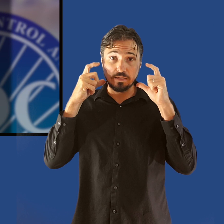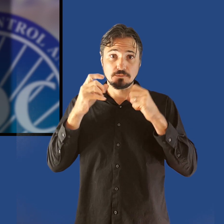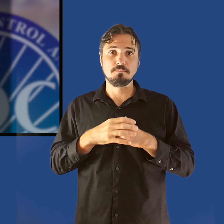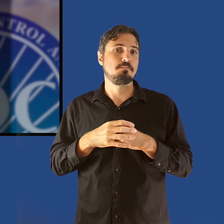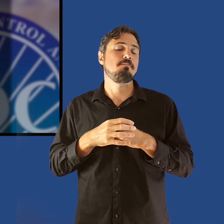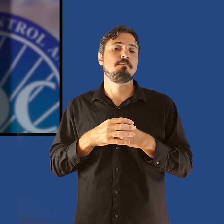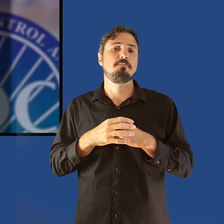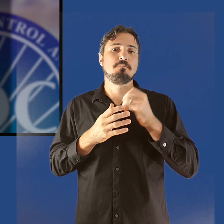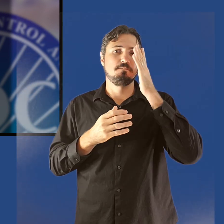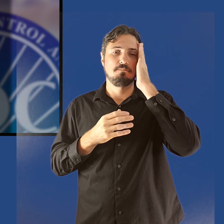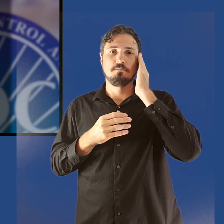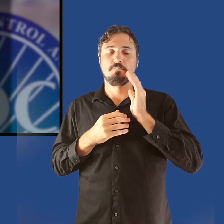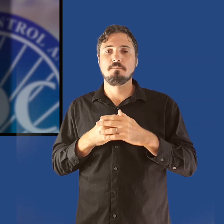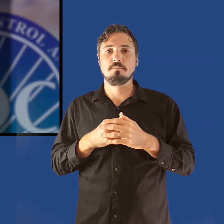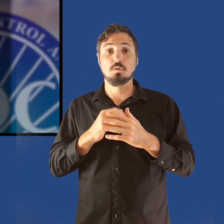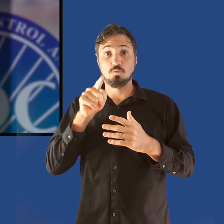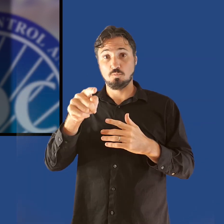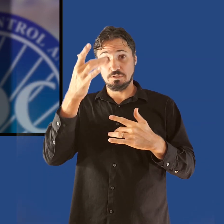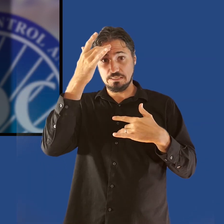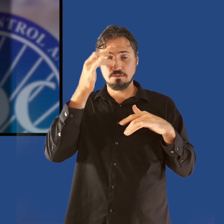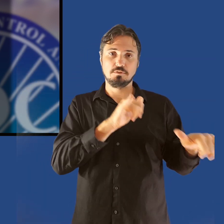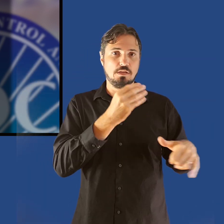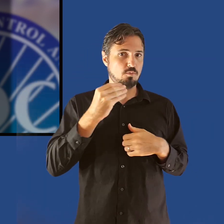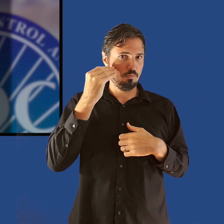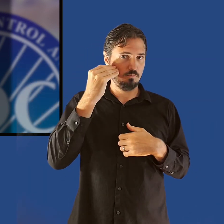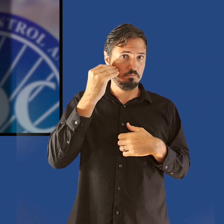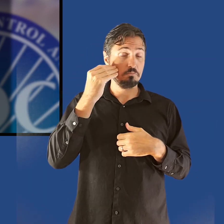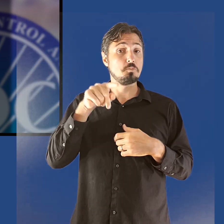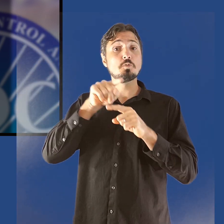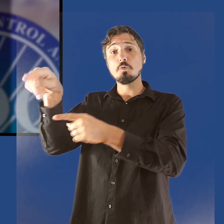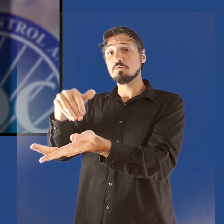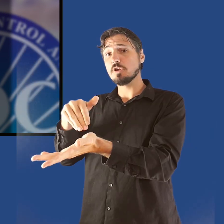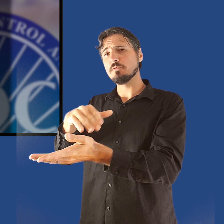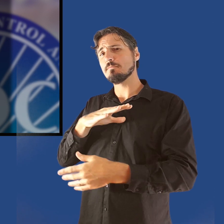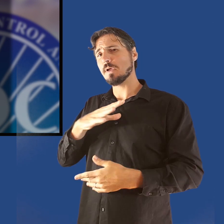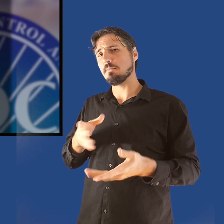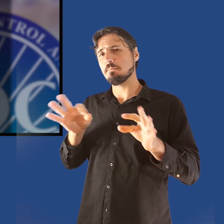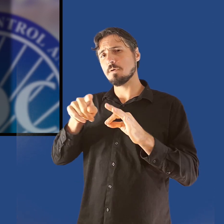Do not leave home if you are sick, unless you are seeking medical attention, and then only after calling your doctor first.